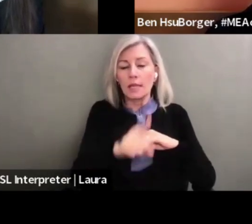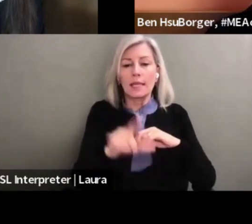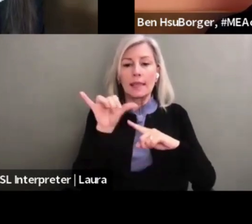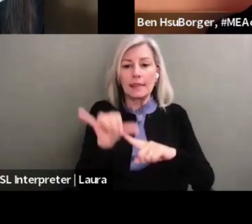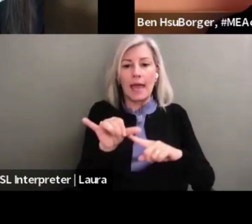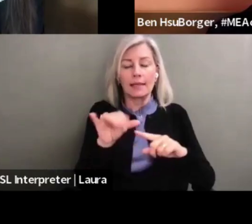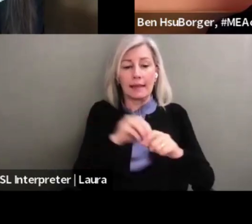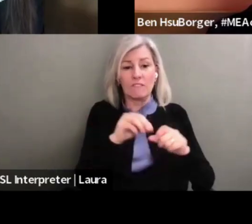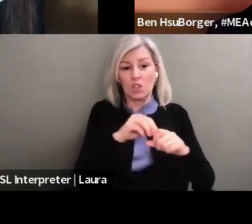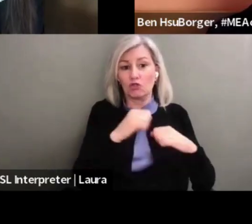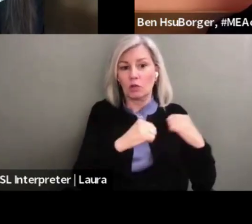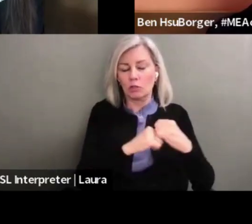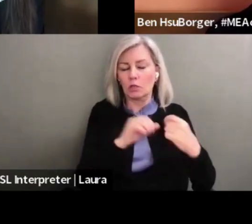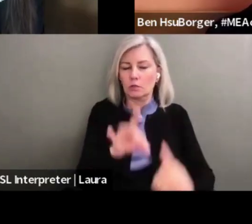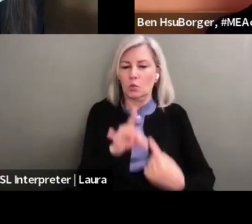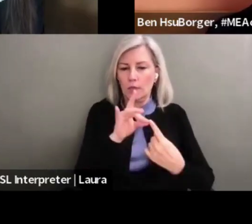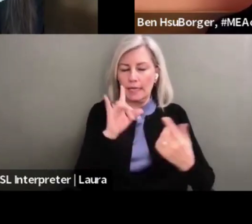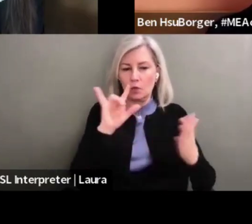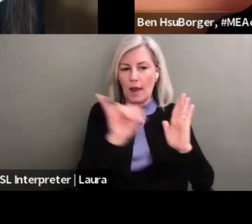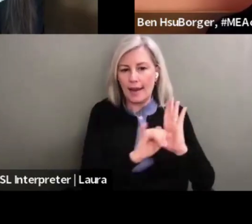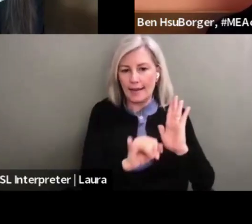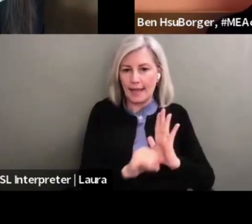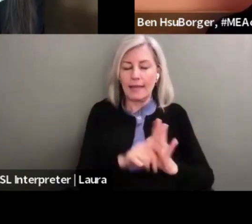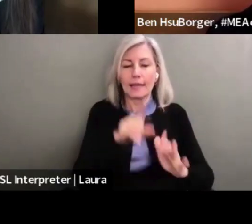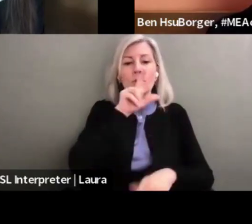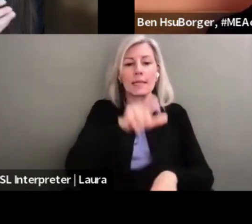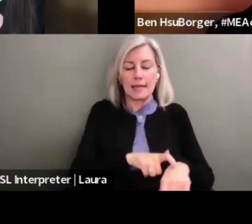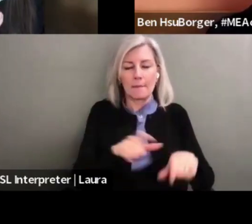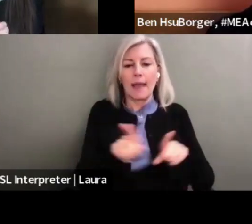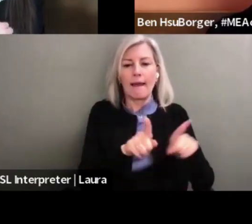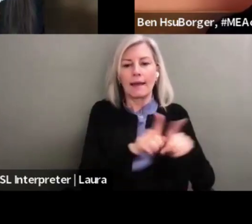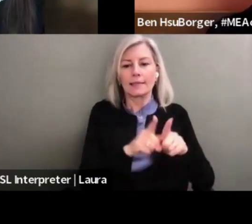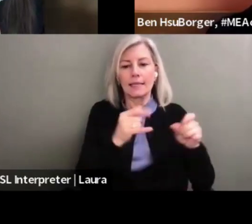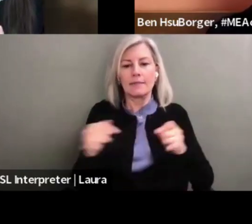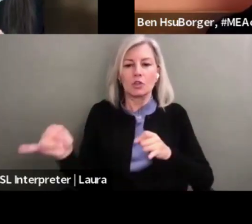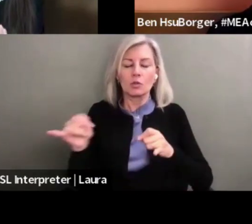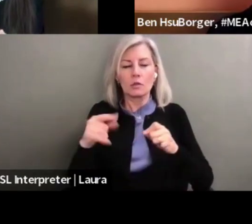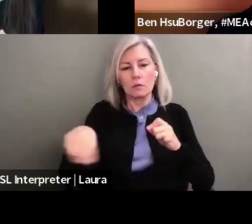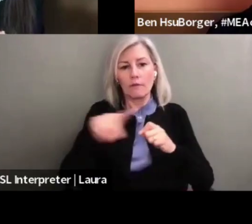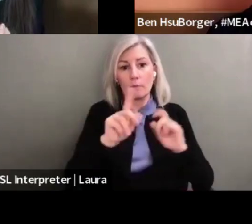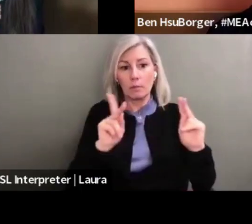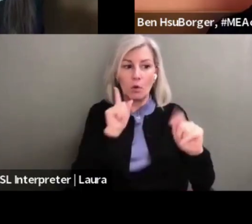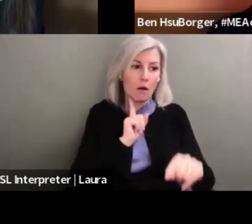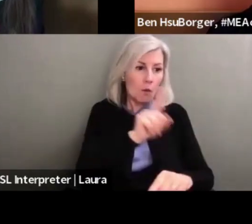which is really important. One, as it relates to H.R. 1 , and really, that infrastructure is really unique